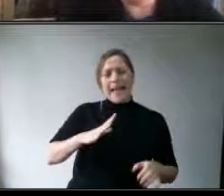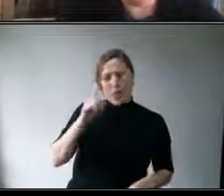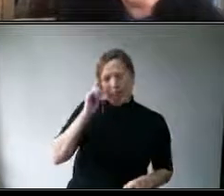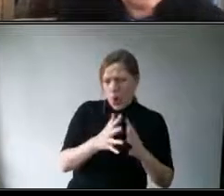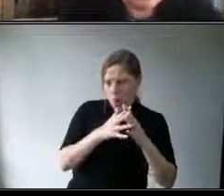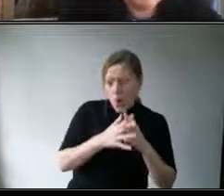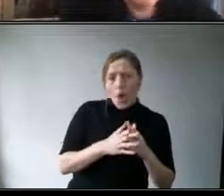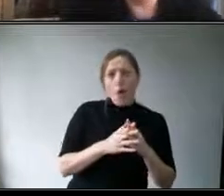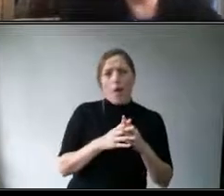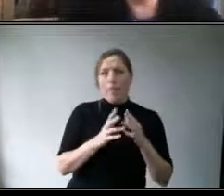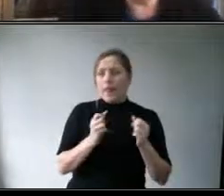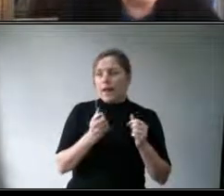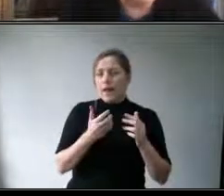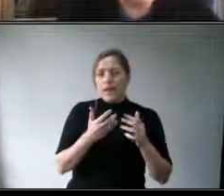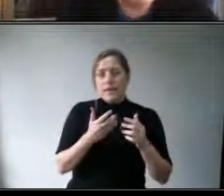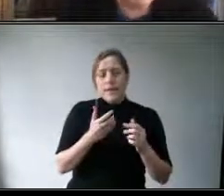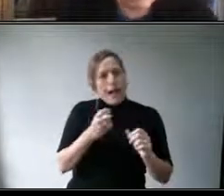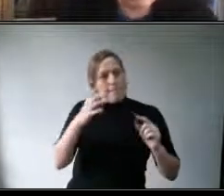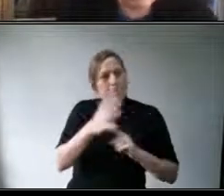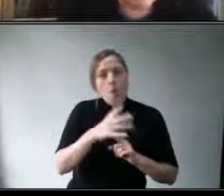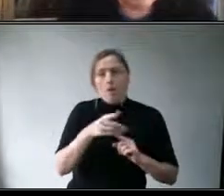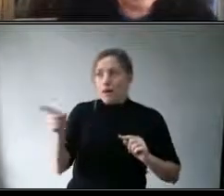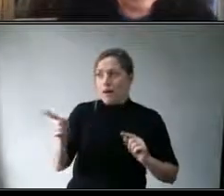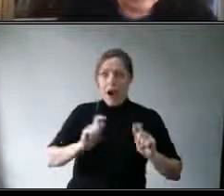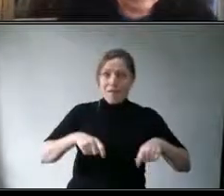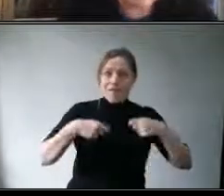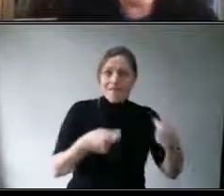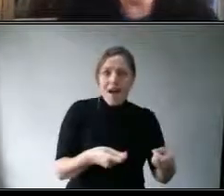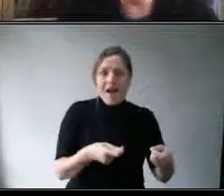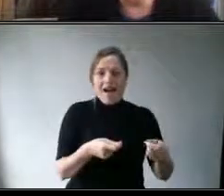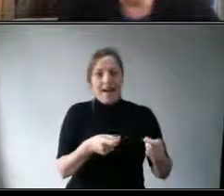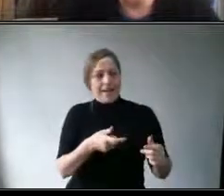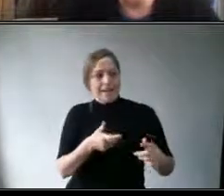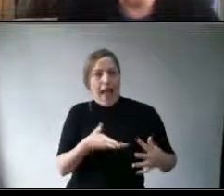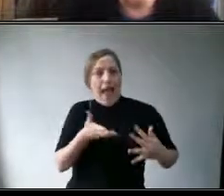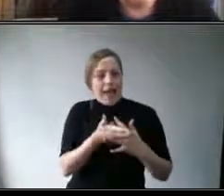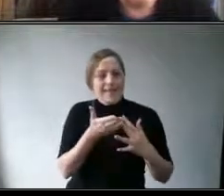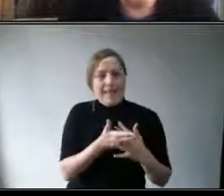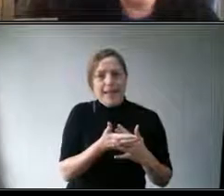of what they're doing they're not just there um you know hanging on the side so as much